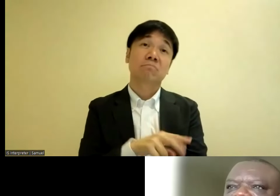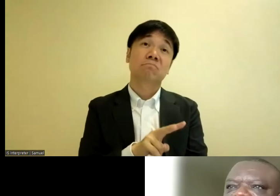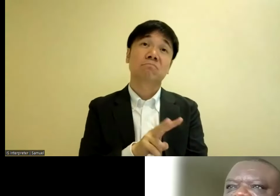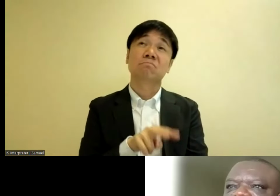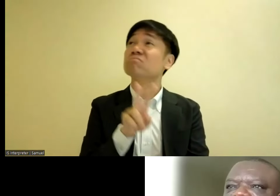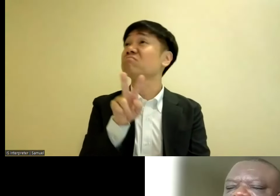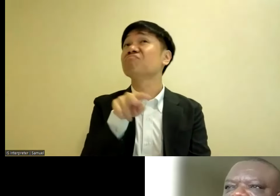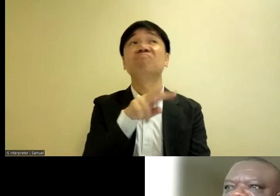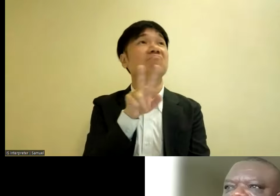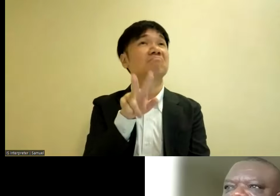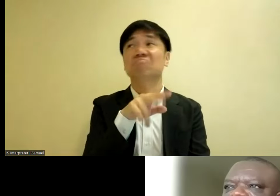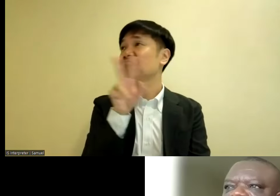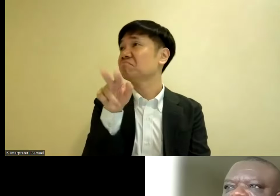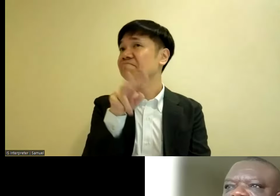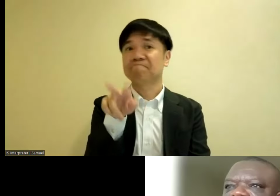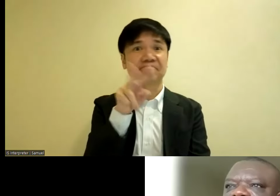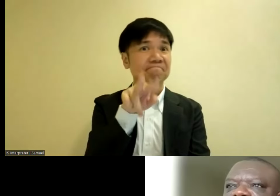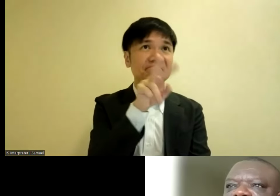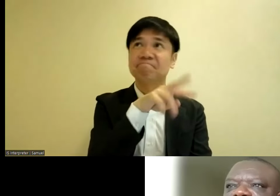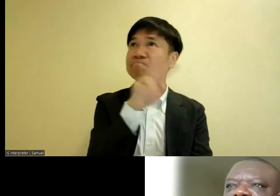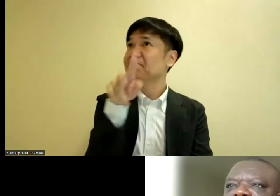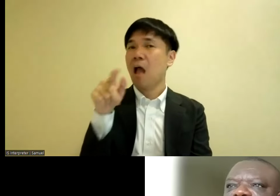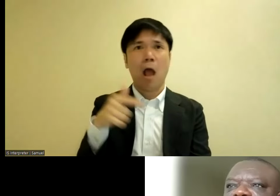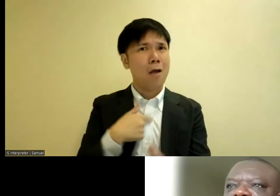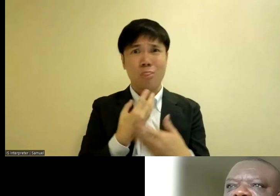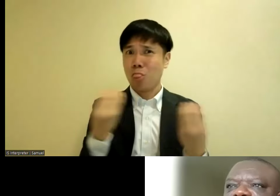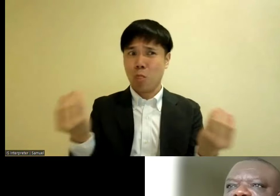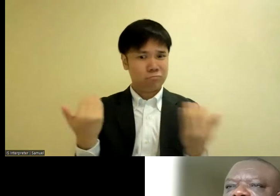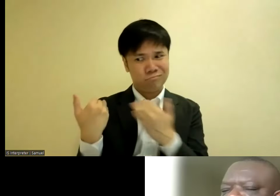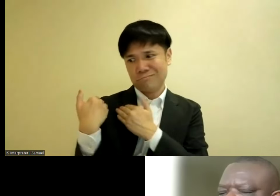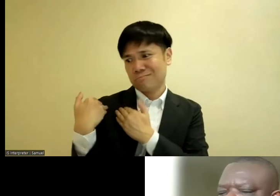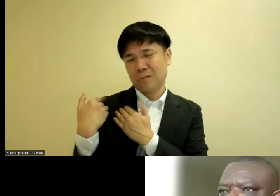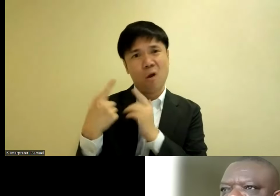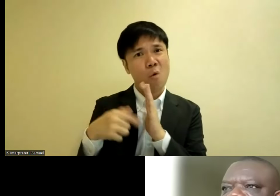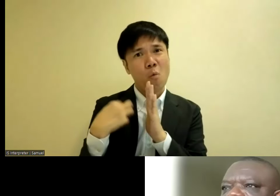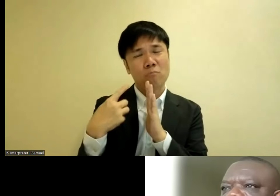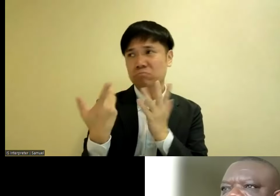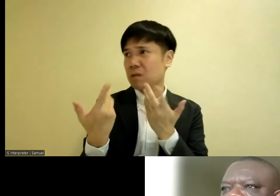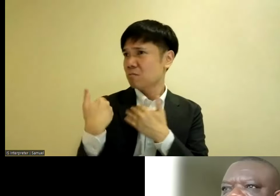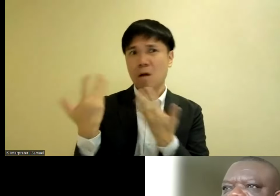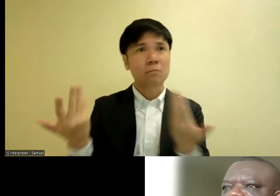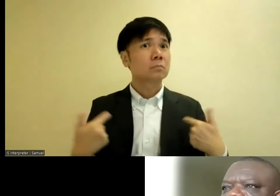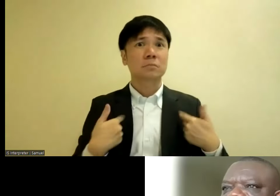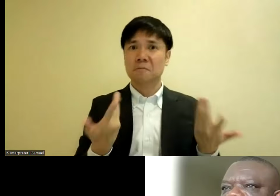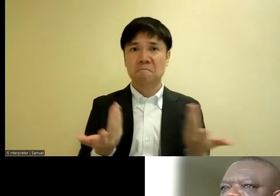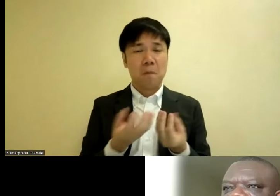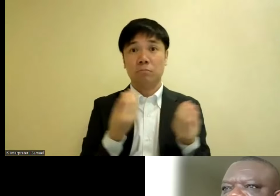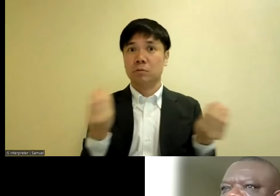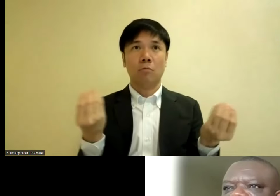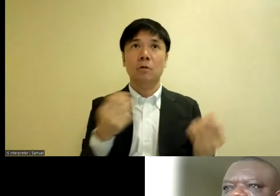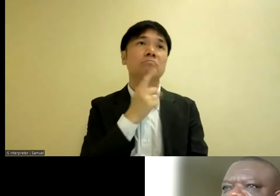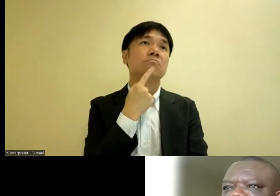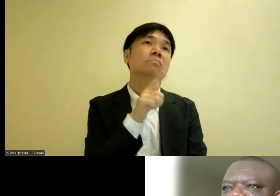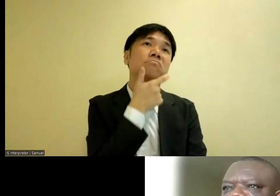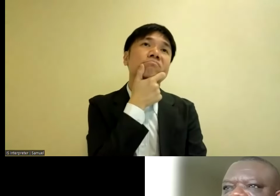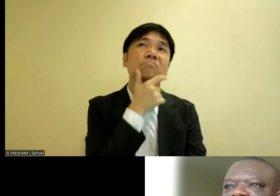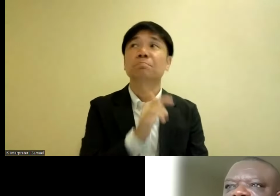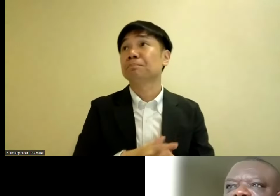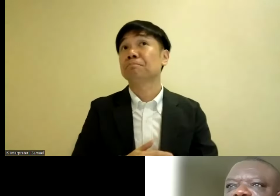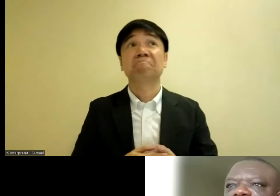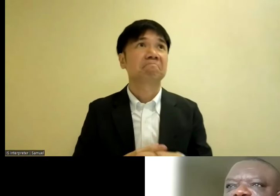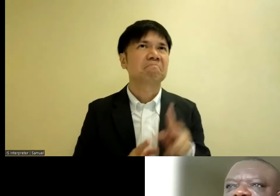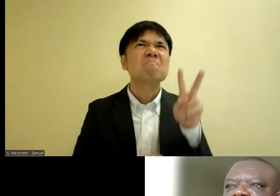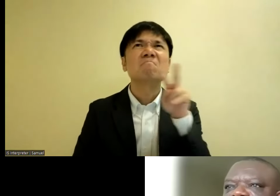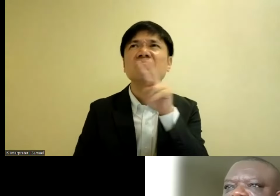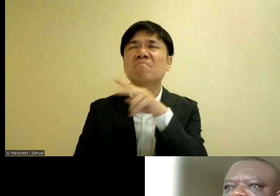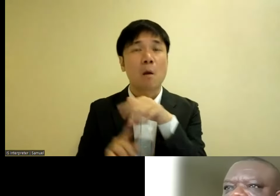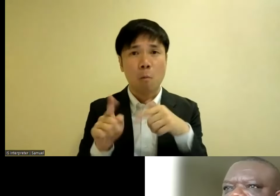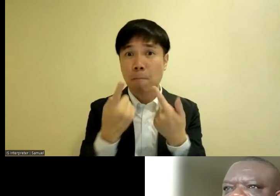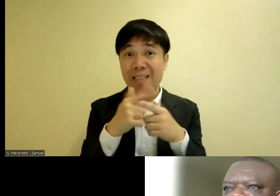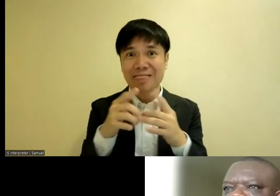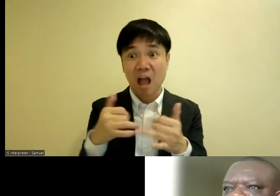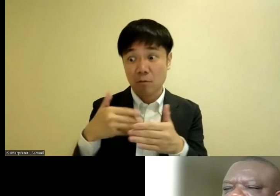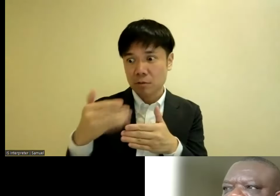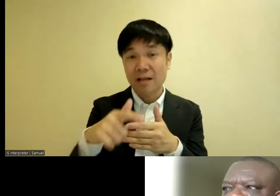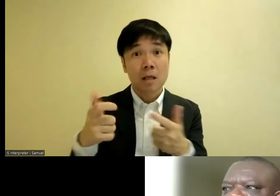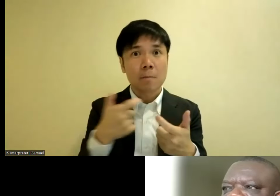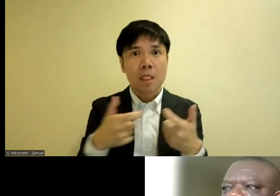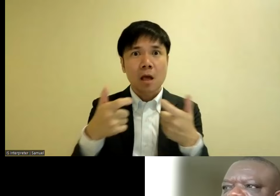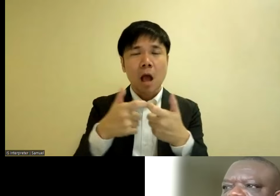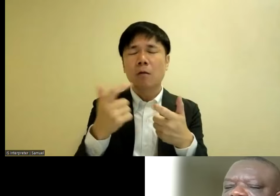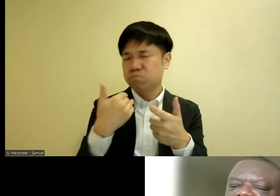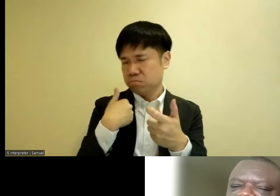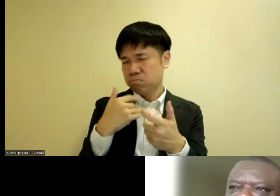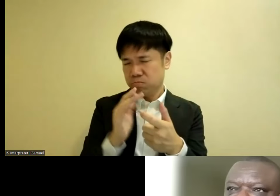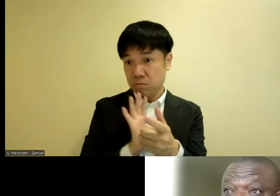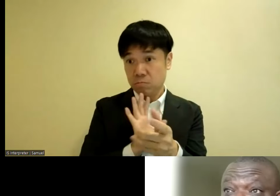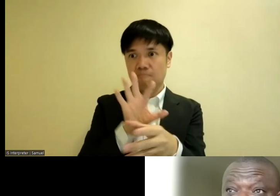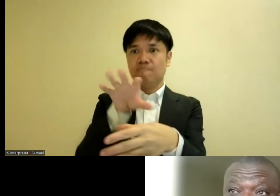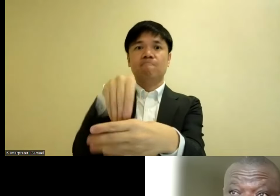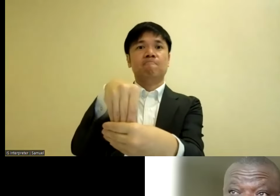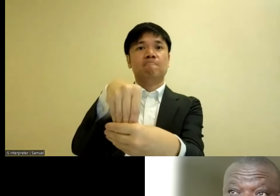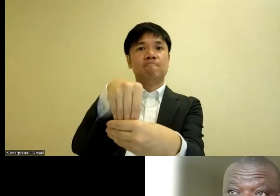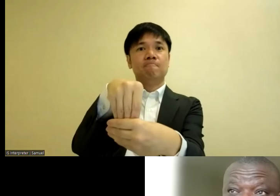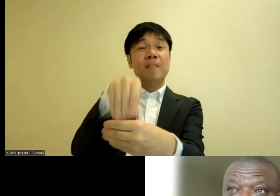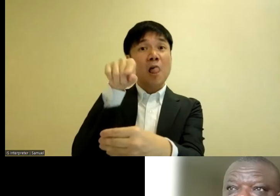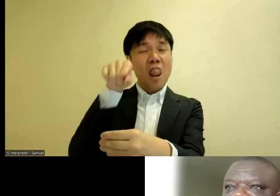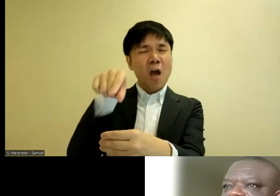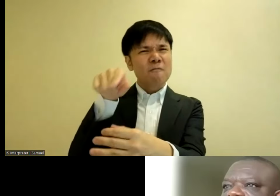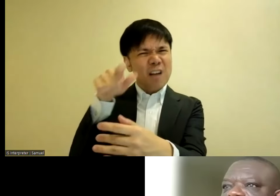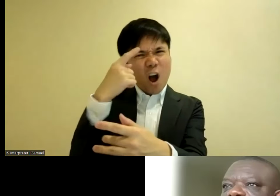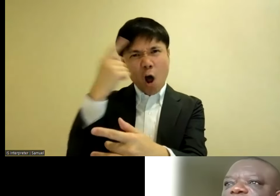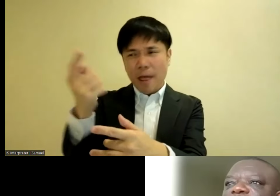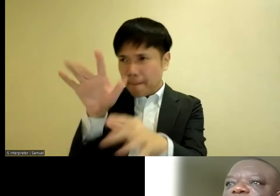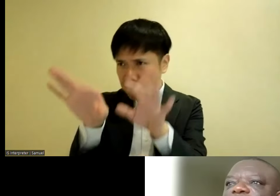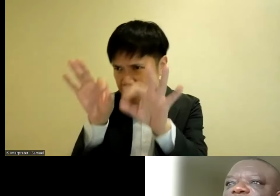But now I can tell you I am really involved and make sure that they are doing the selection